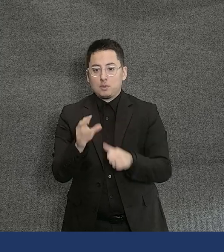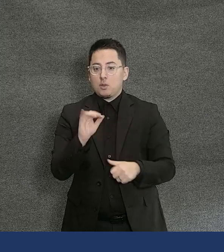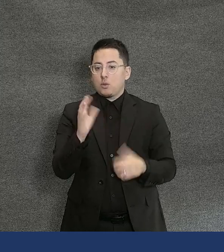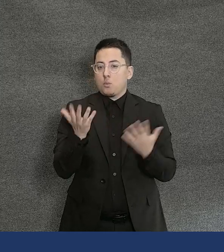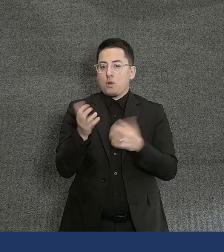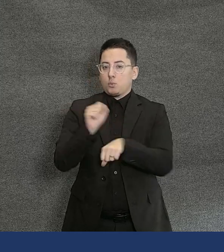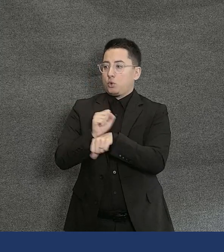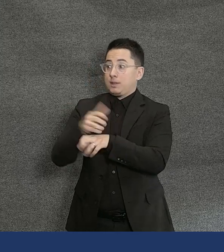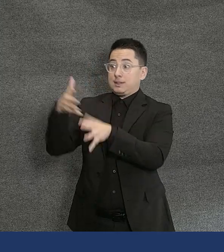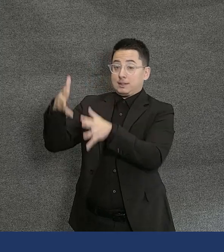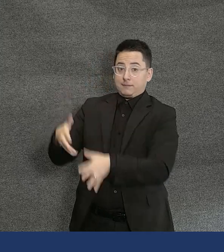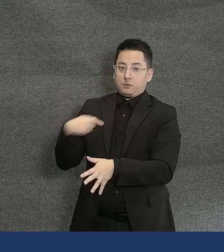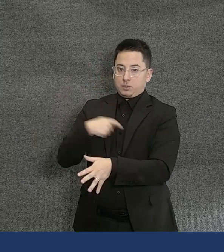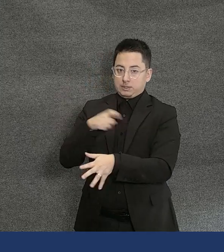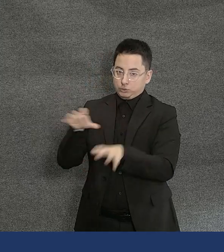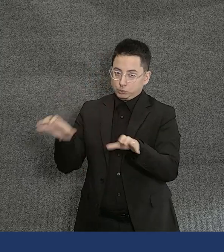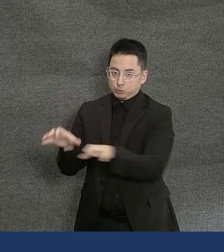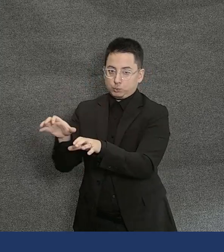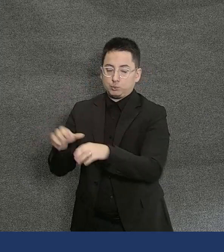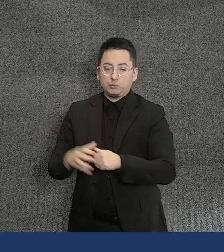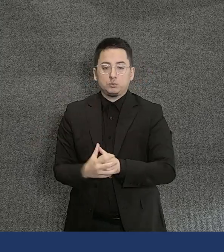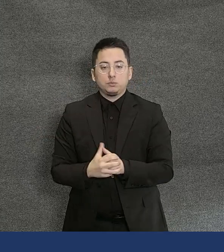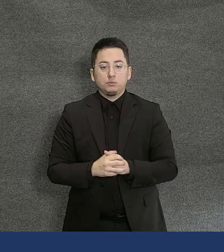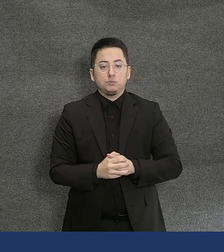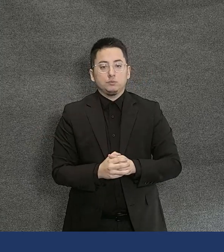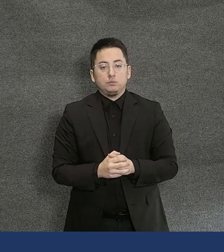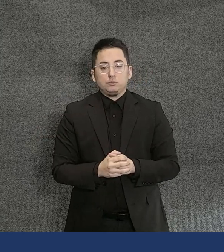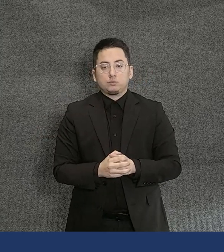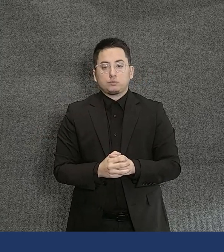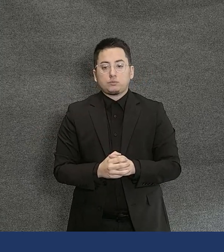and where I hope we can go together.